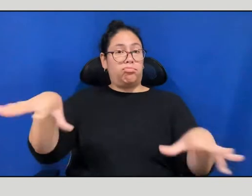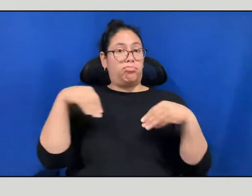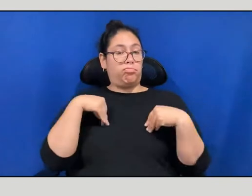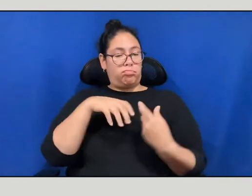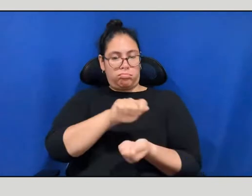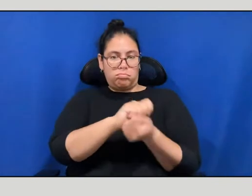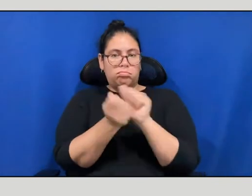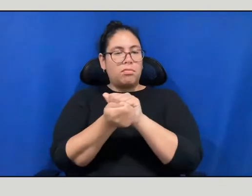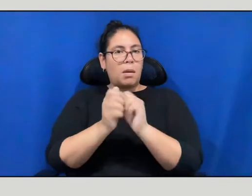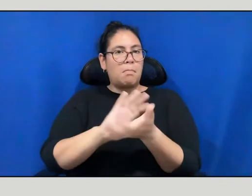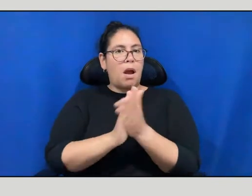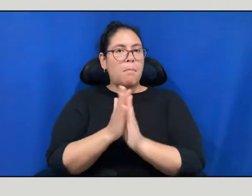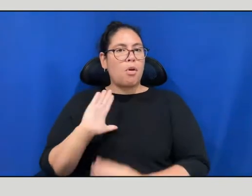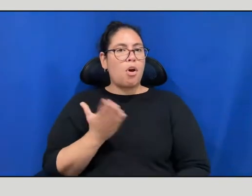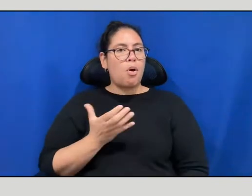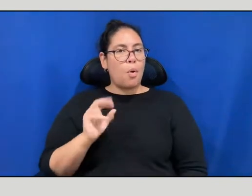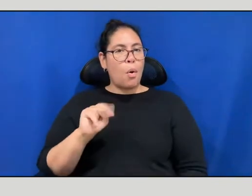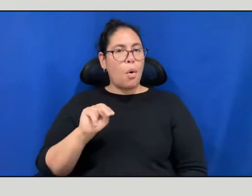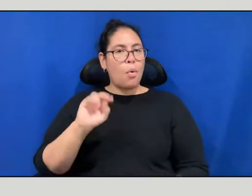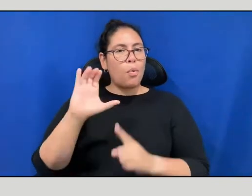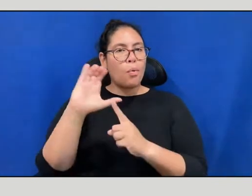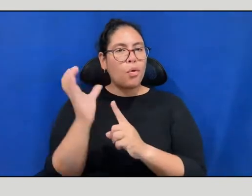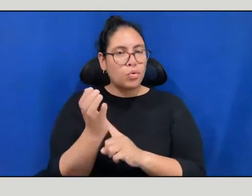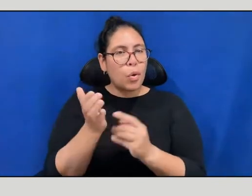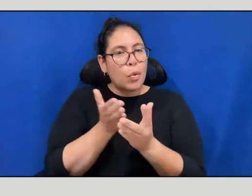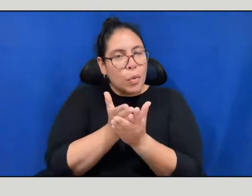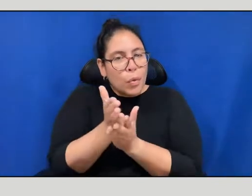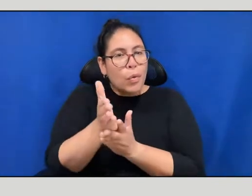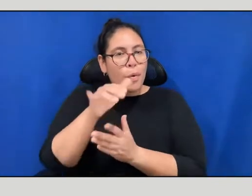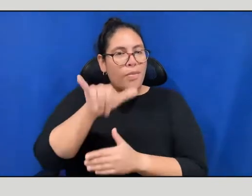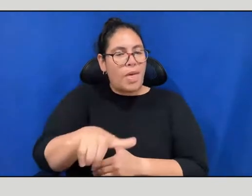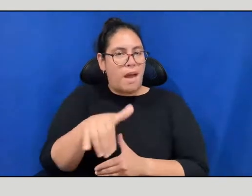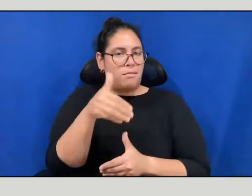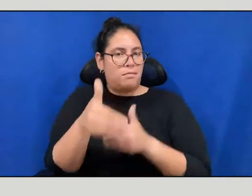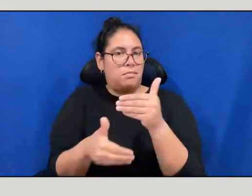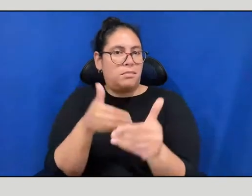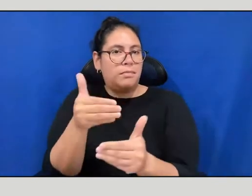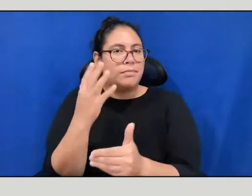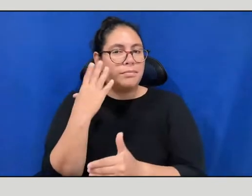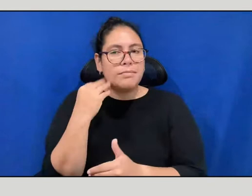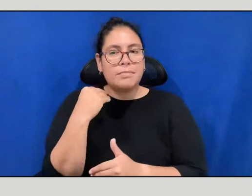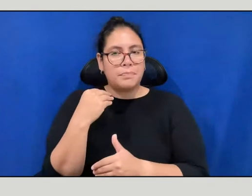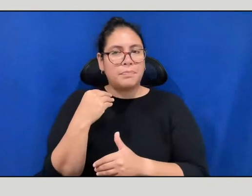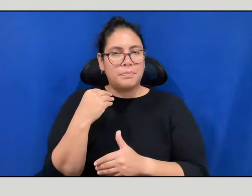through that, through those elements. But I have to say for me, I've thought about this question of the place